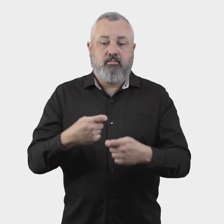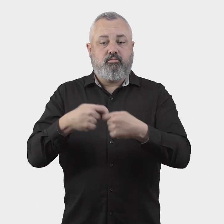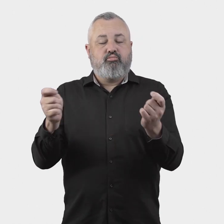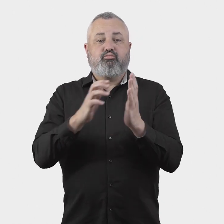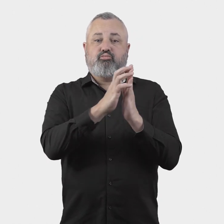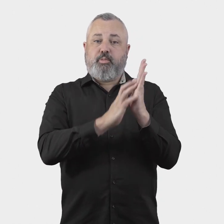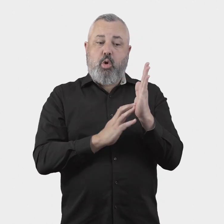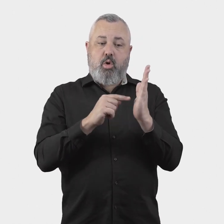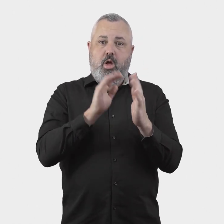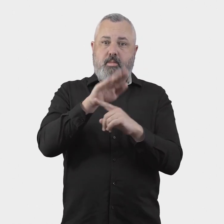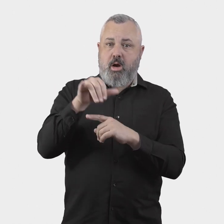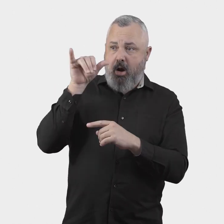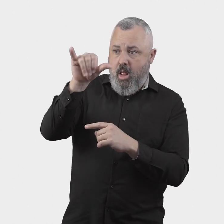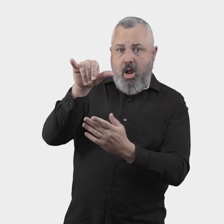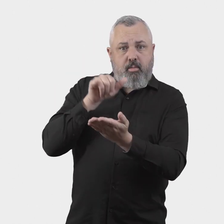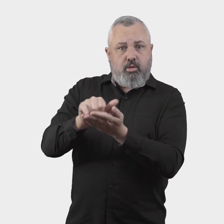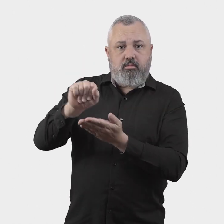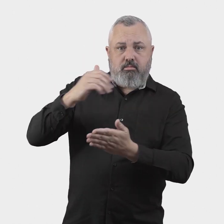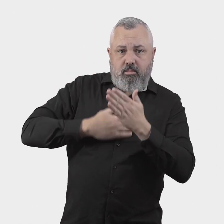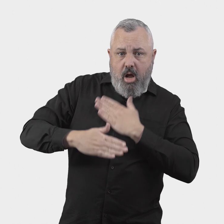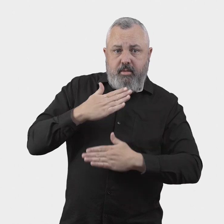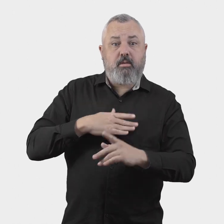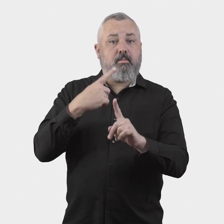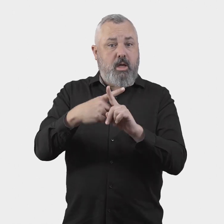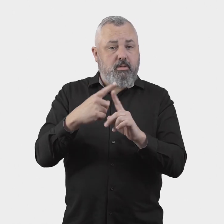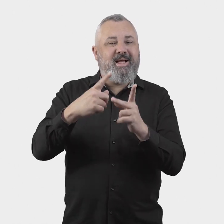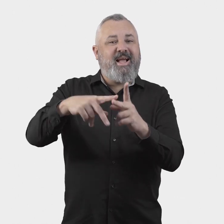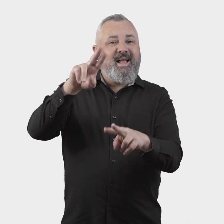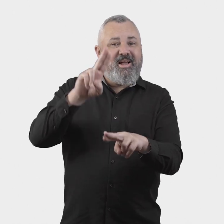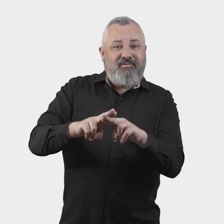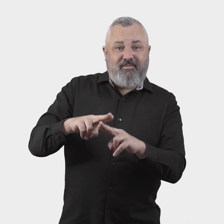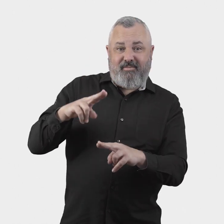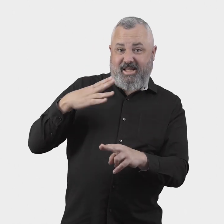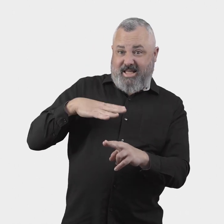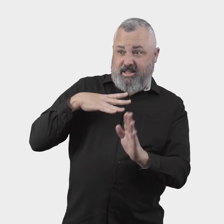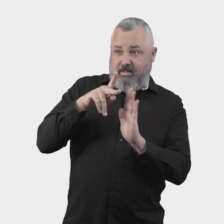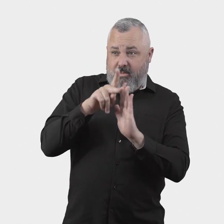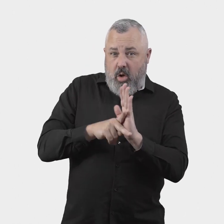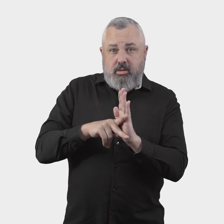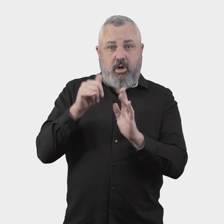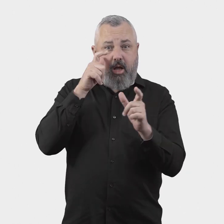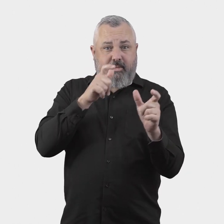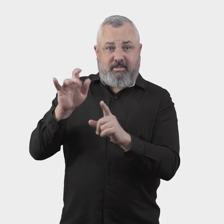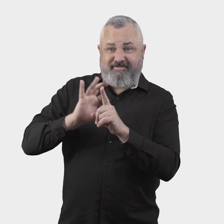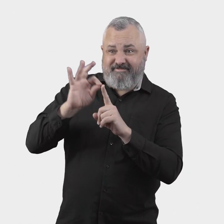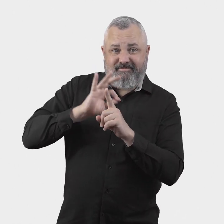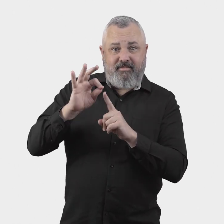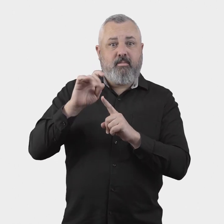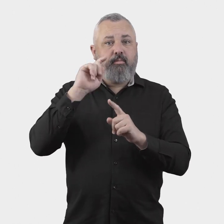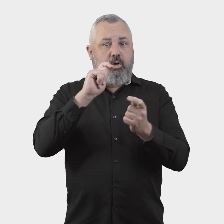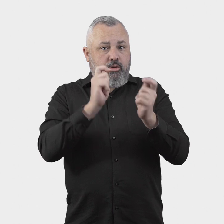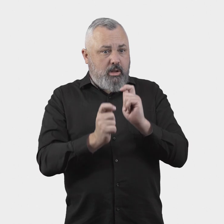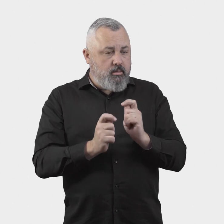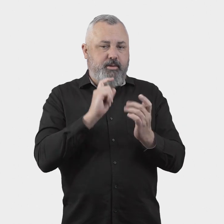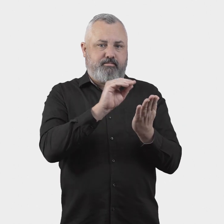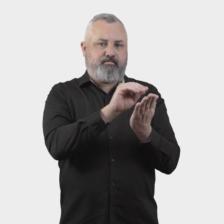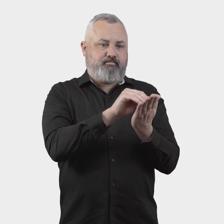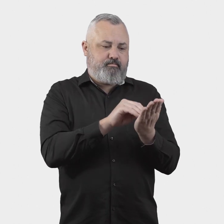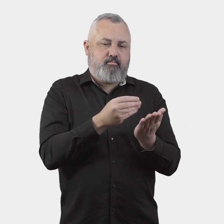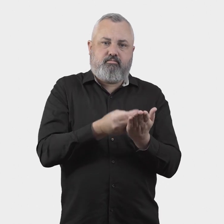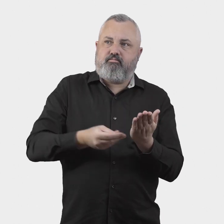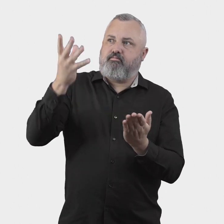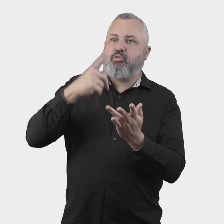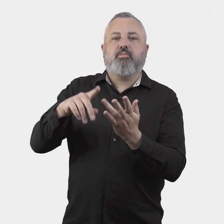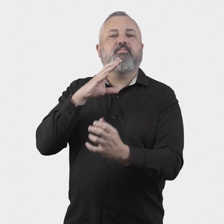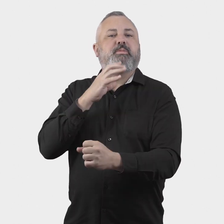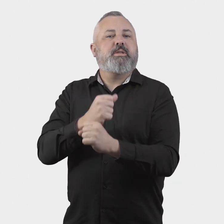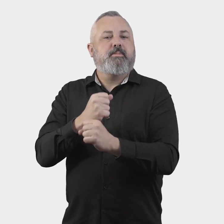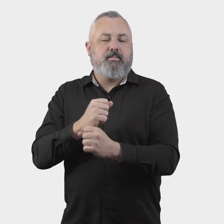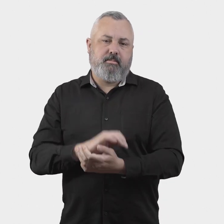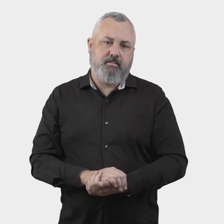publish reports on airline and airport conduct, and make policy recommendations to the Australian Government